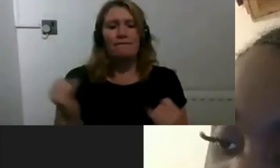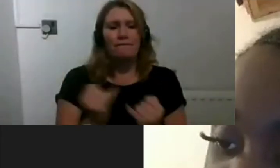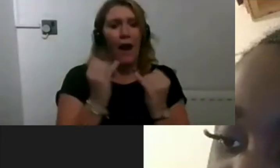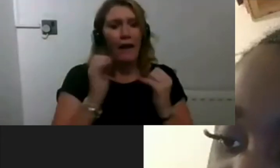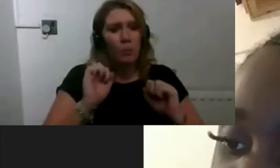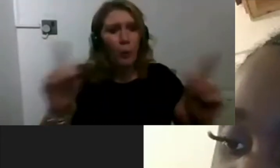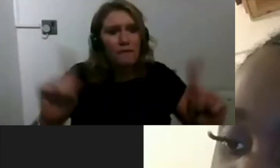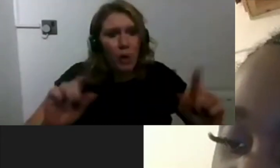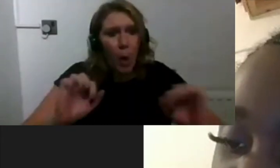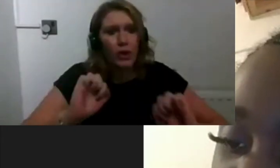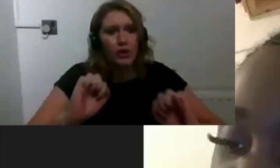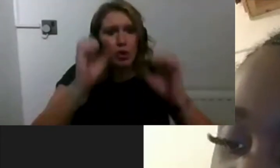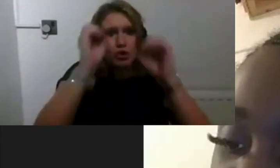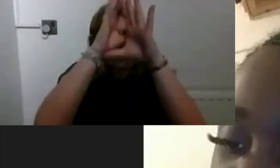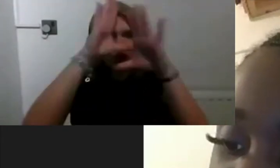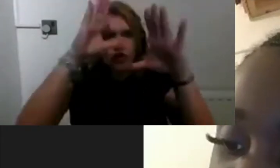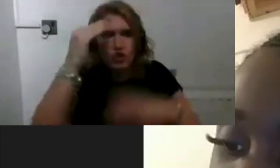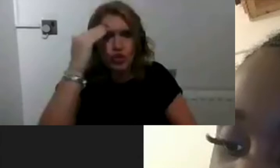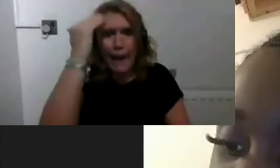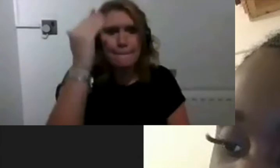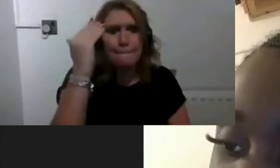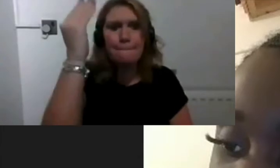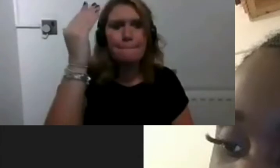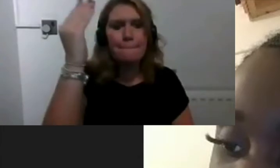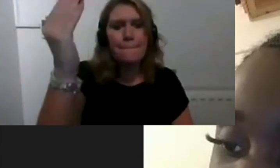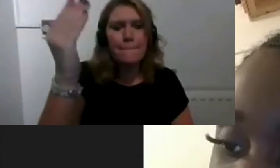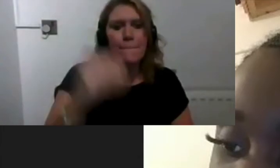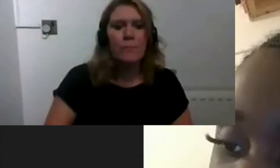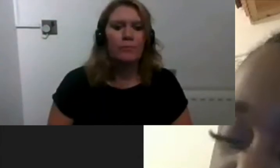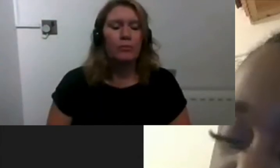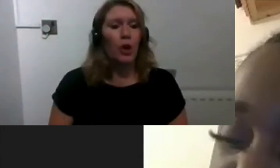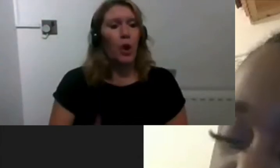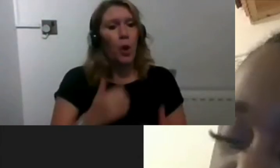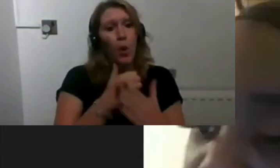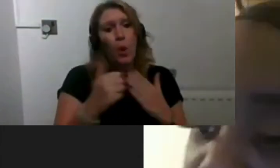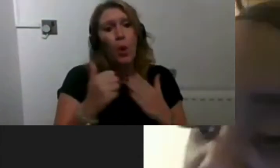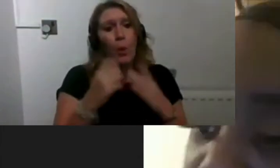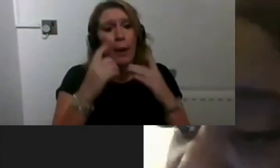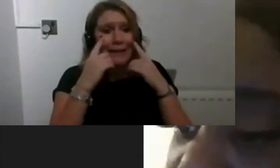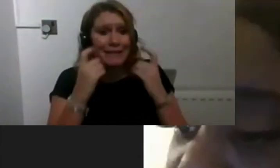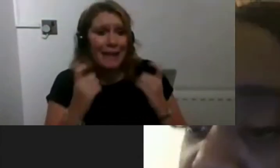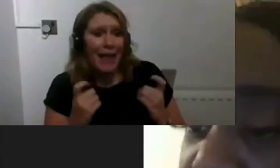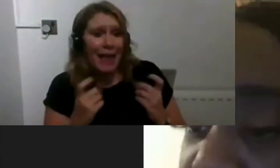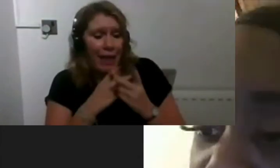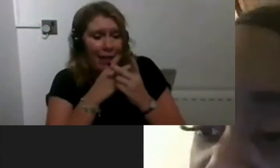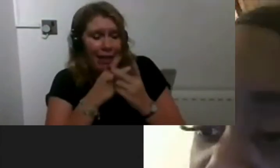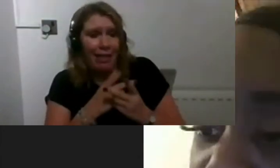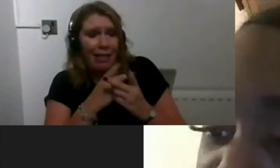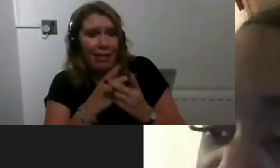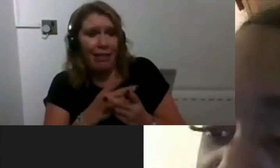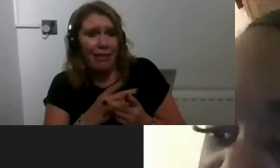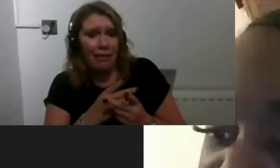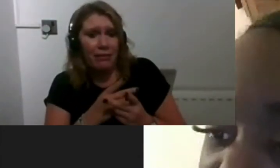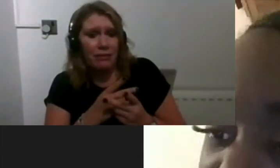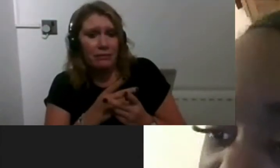Always care about, yeah always care about.